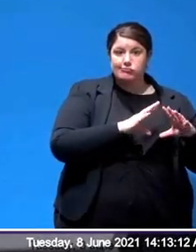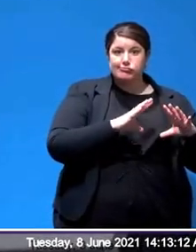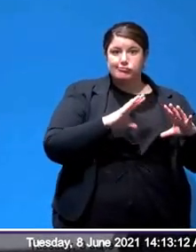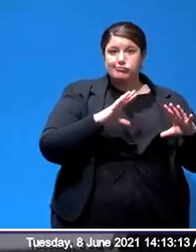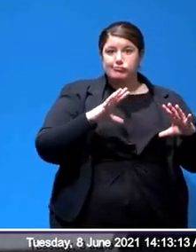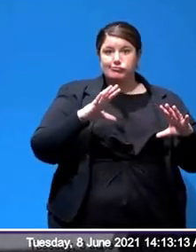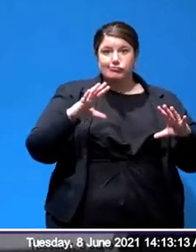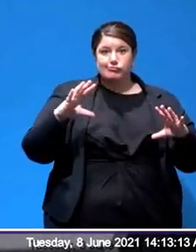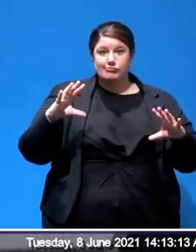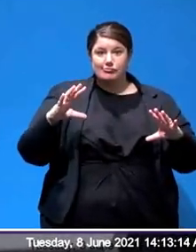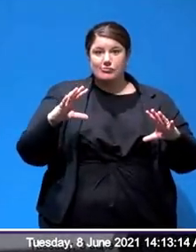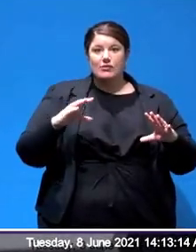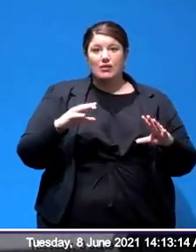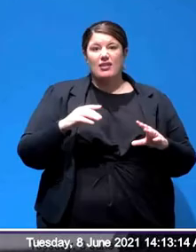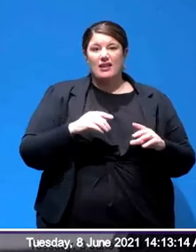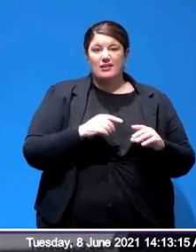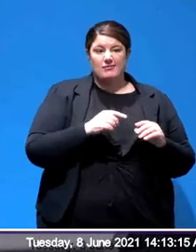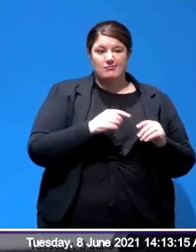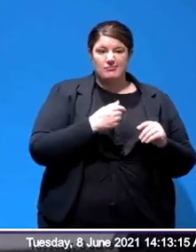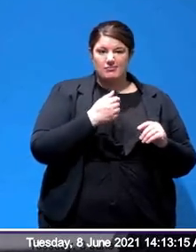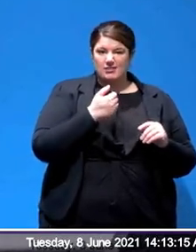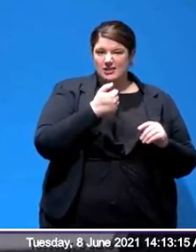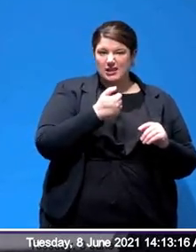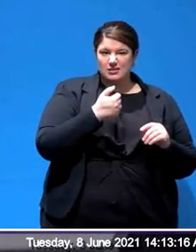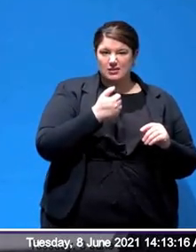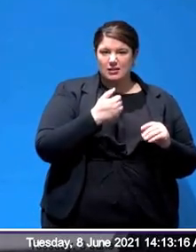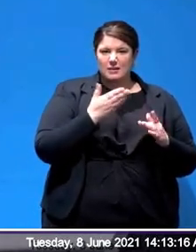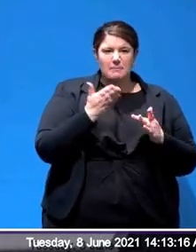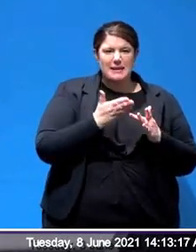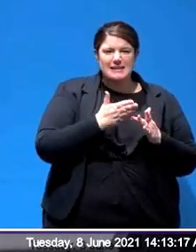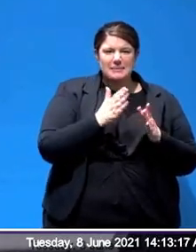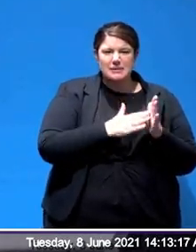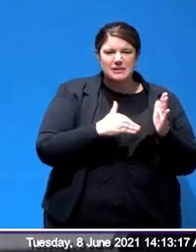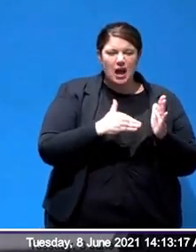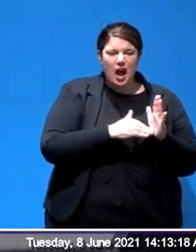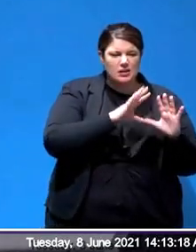bruises, medium sixe --- I think it's medium size, or "medium sixe" it's got here.